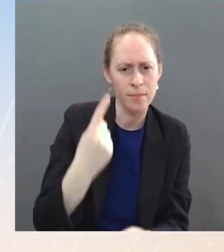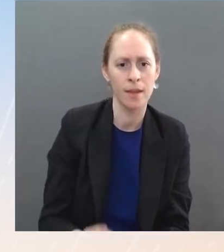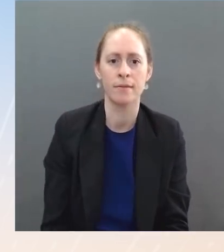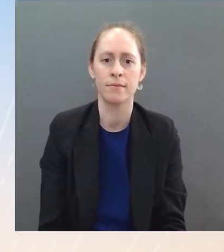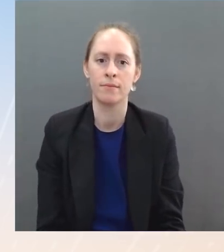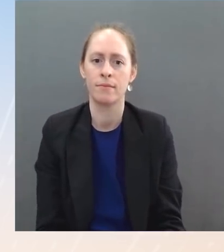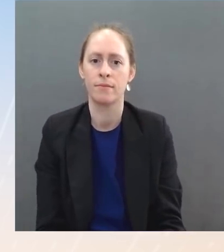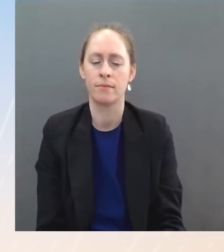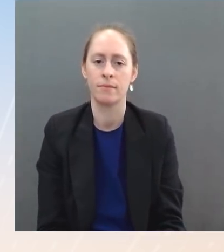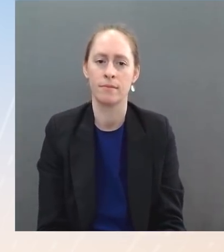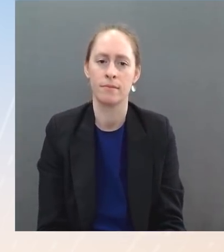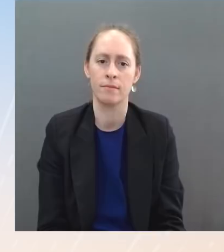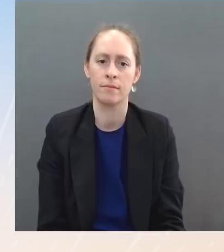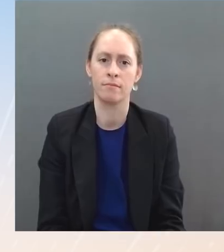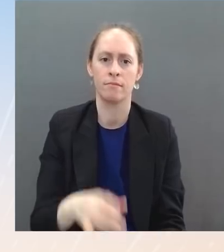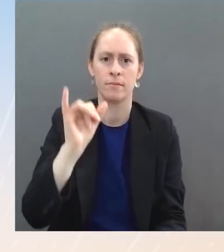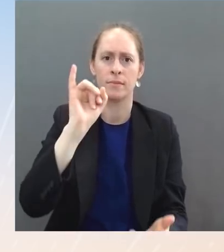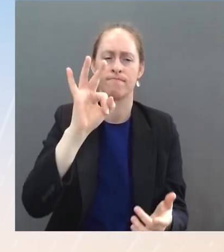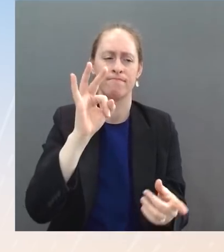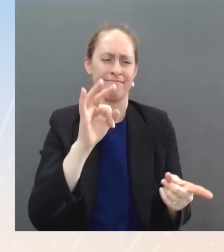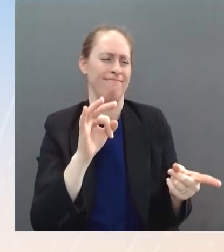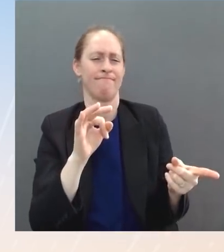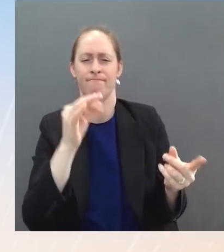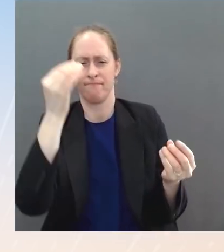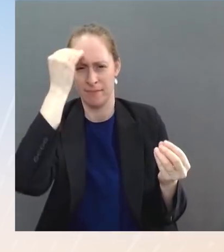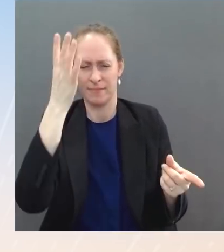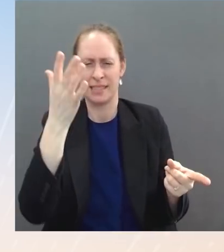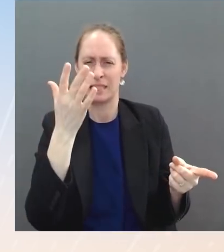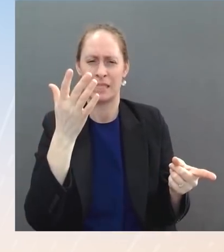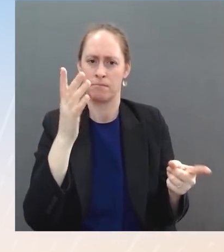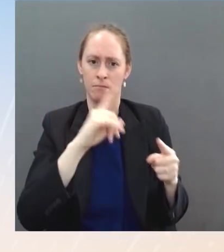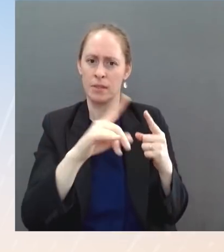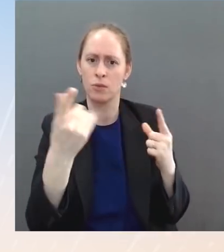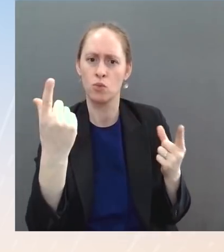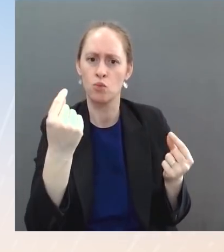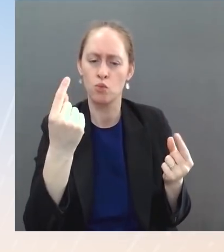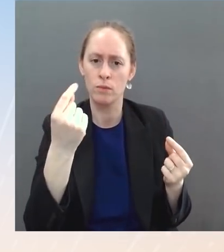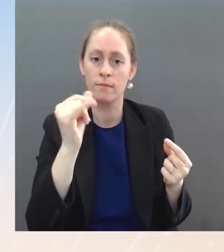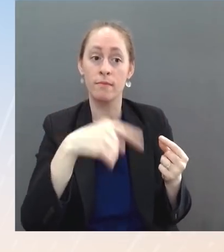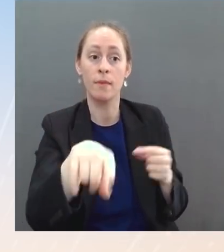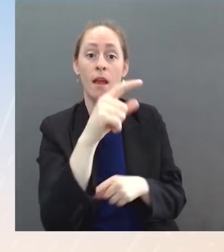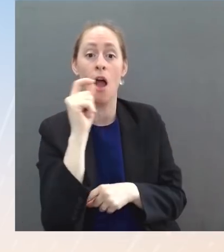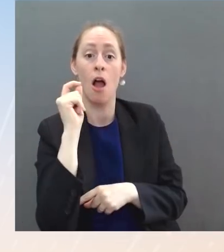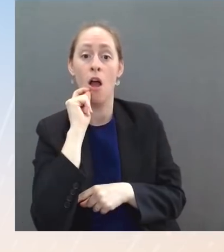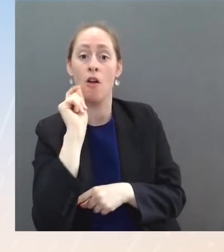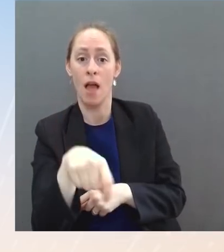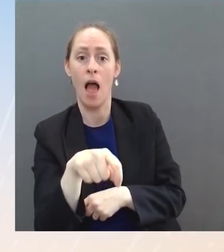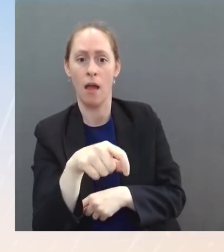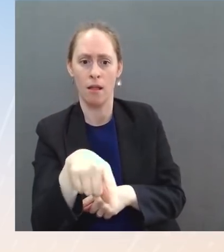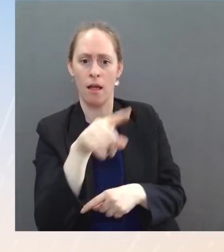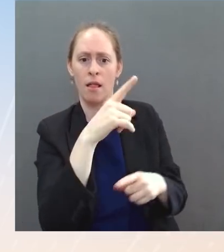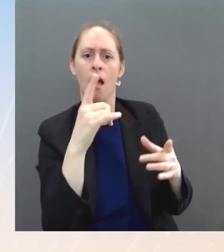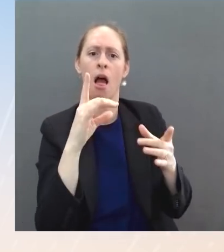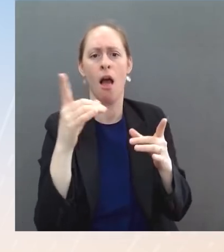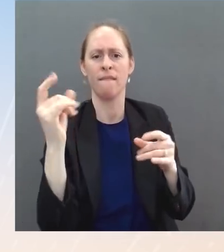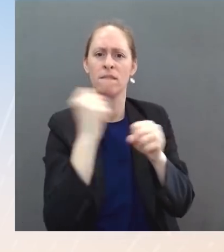that "Ukrainian rebels are fighting us. That was legitimate warfare what happened." That could be a tactic they're taking.